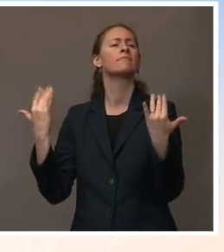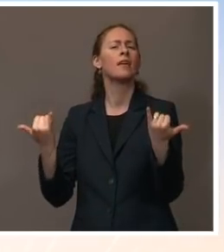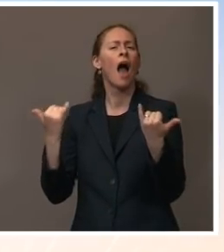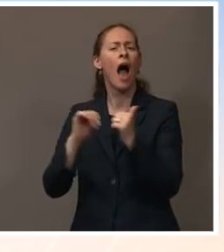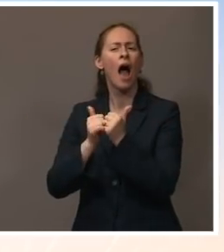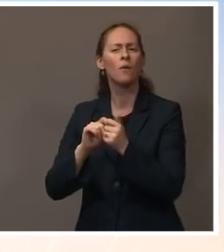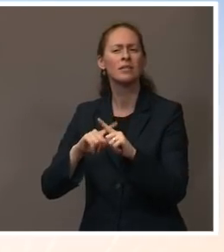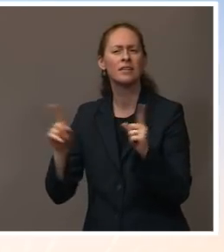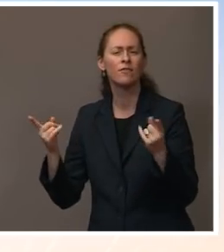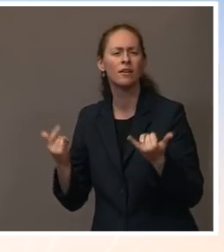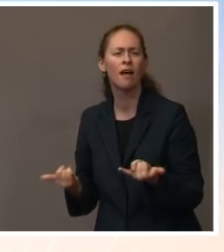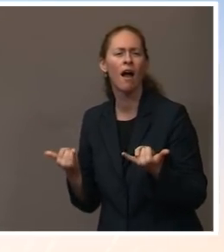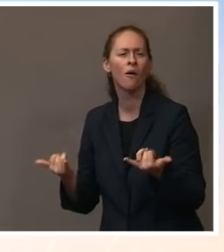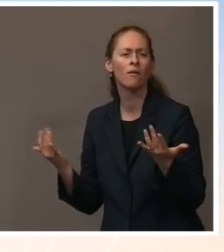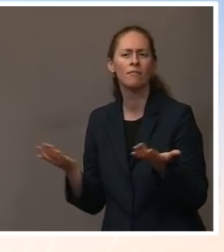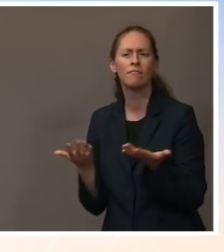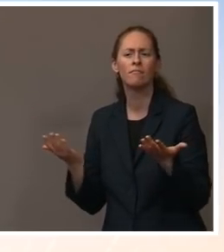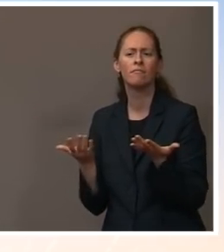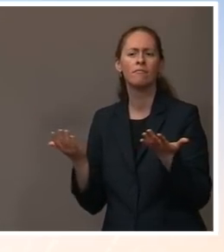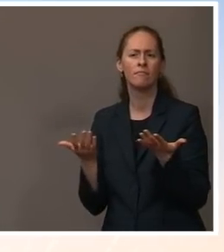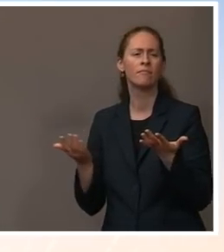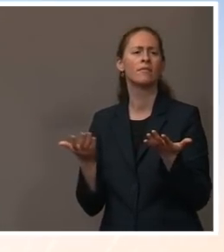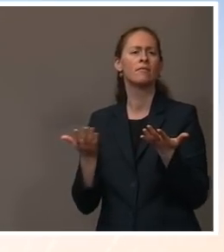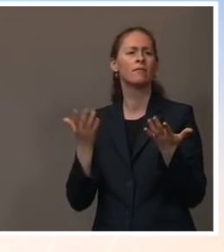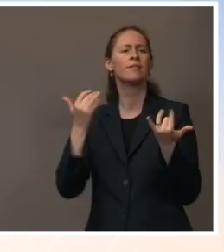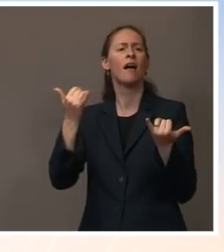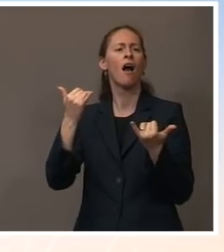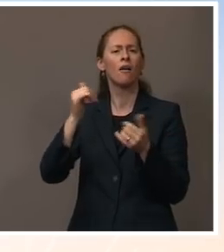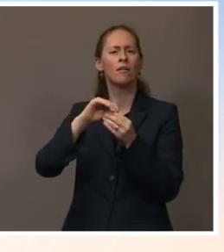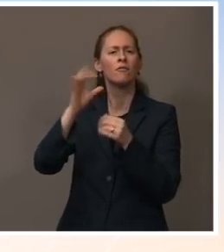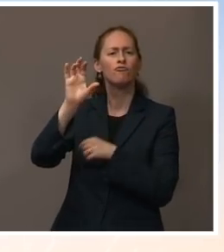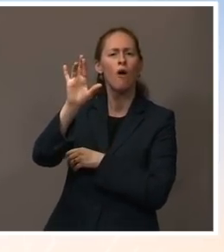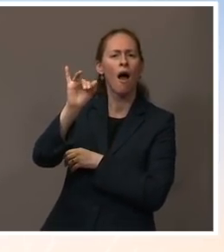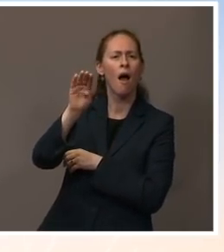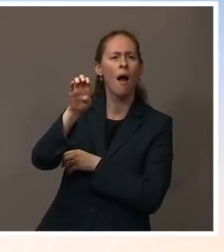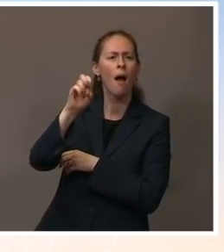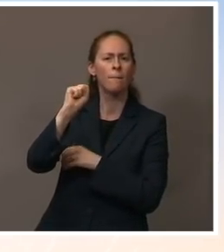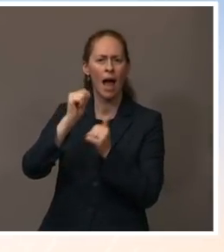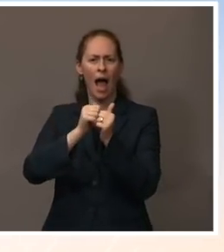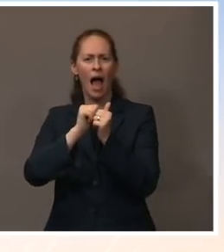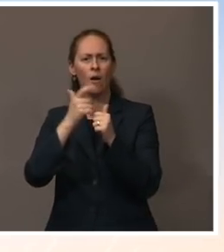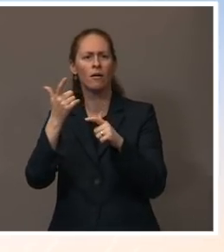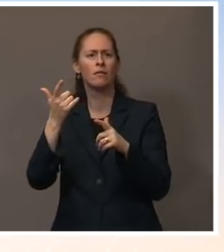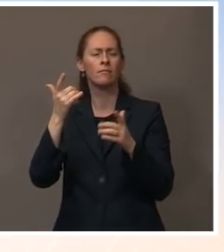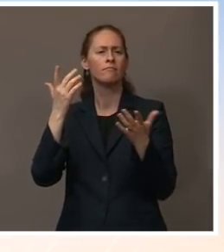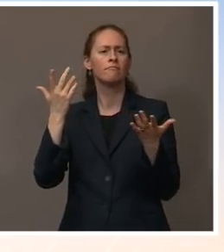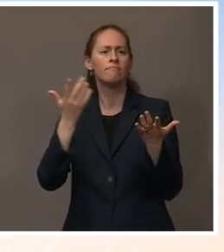this effort on community policing, as well as guns? What's different now? What do you think will have the teeth